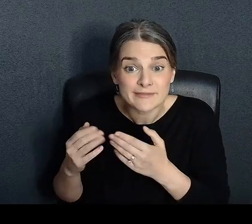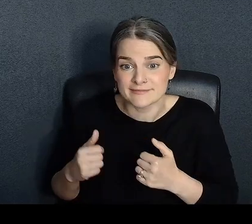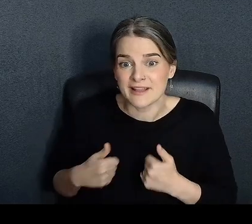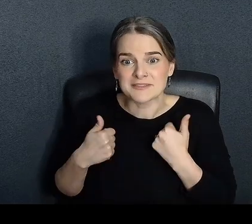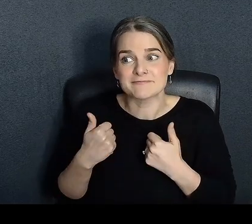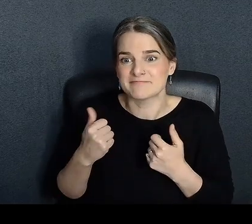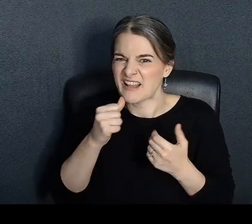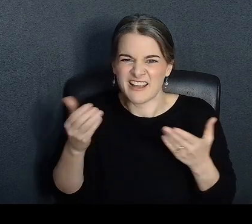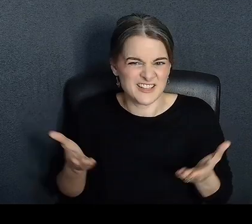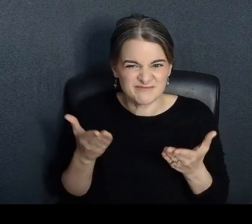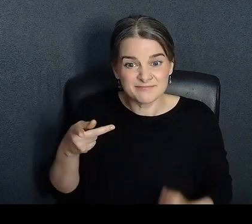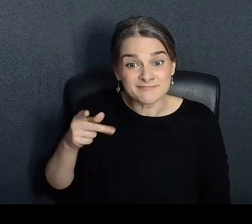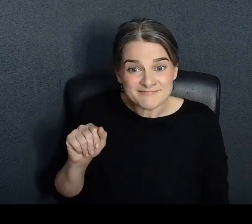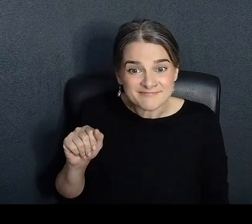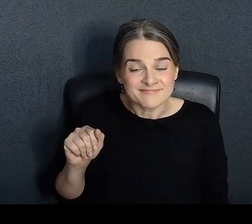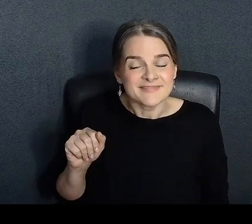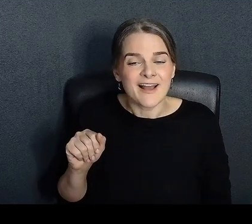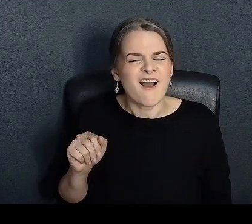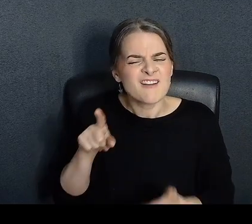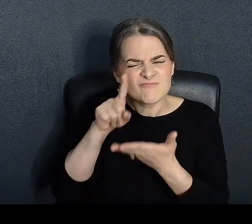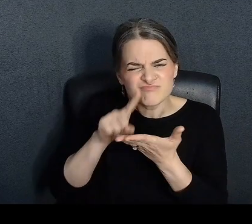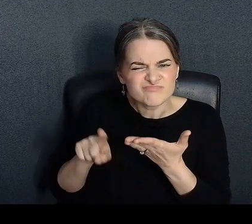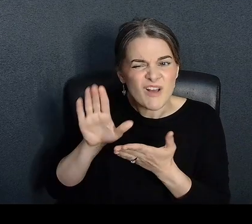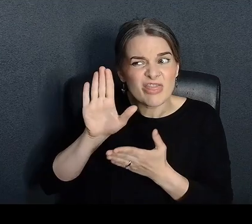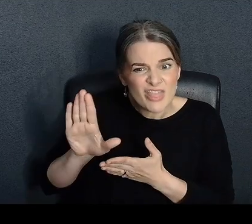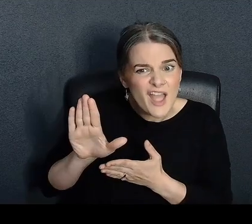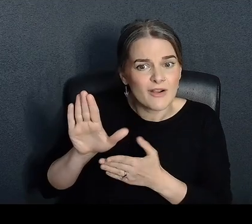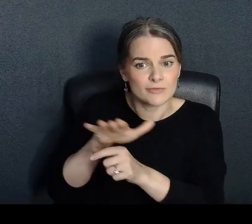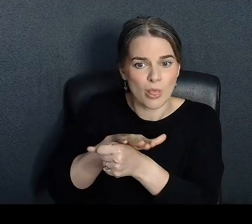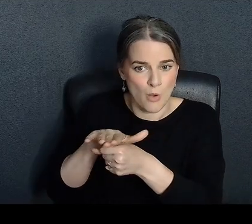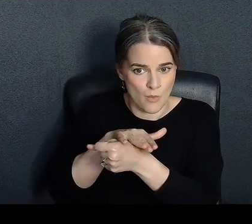want to look up their local AT Act program in order